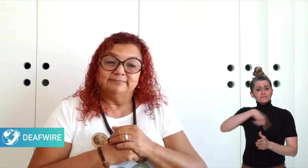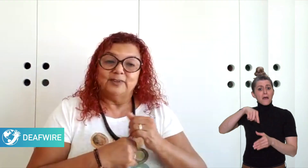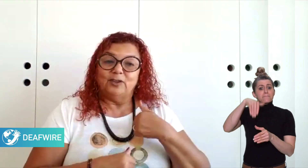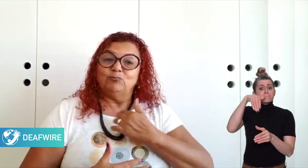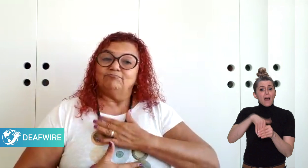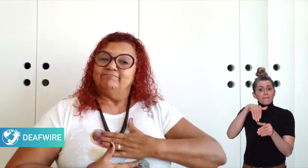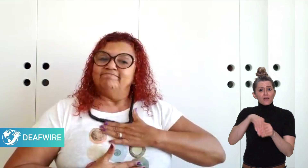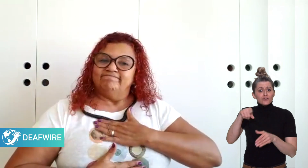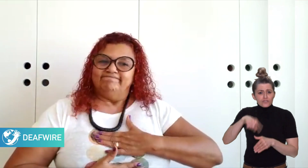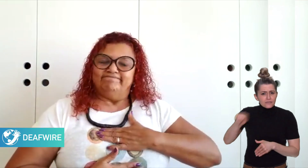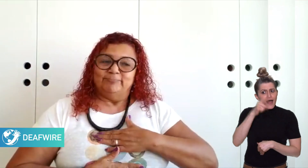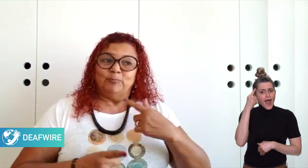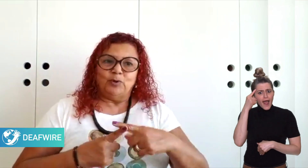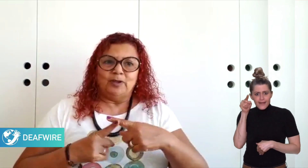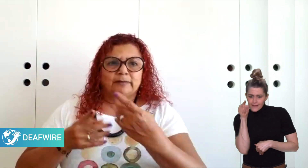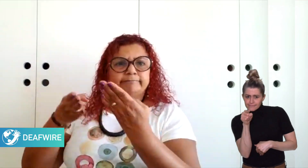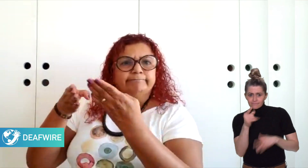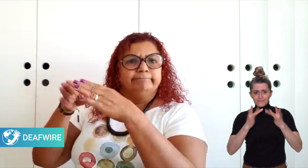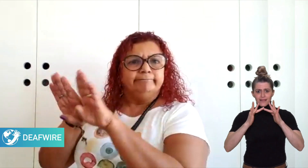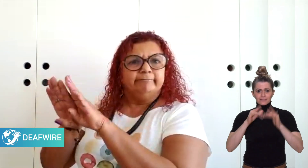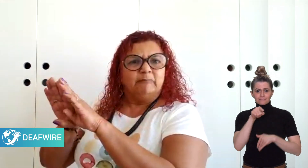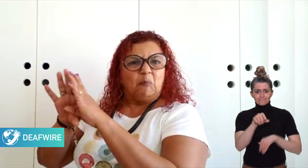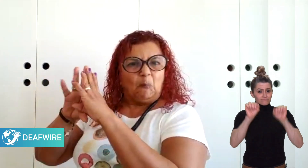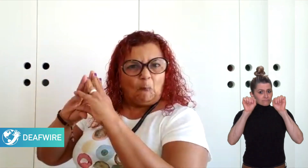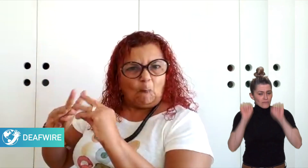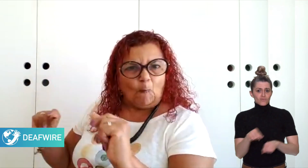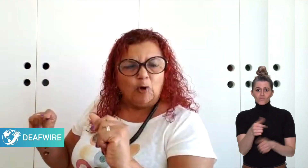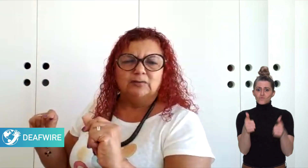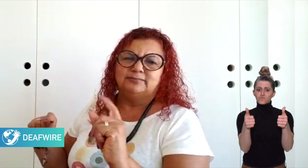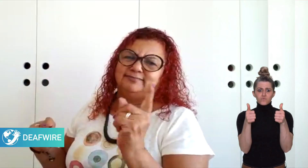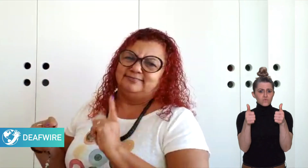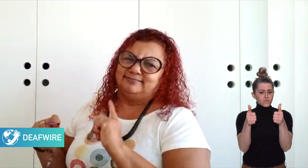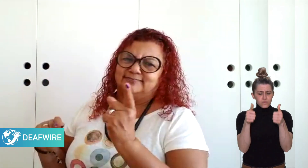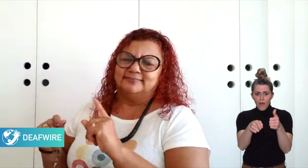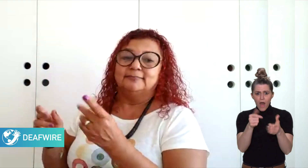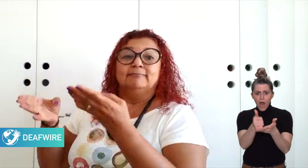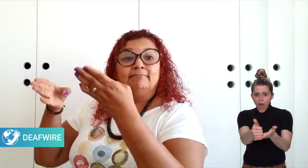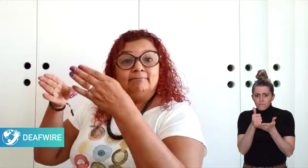we are still very much alive. We encourage our members